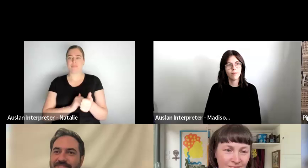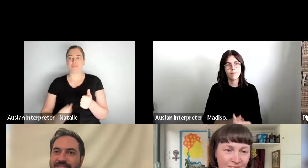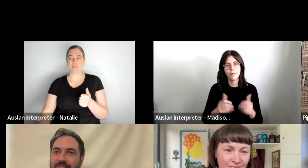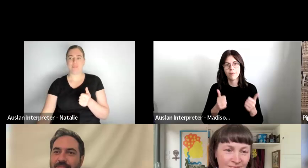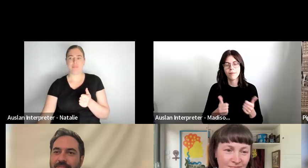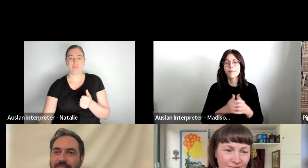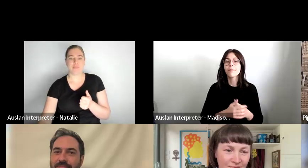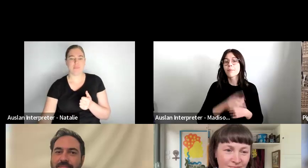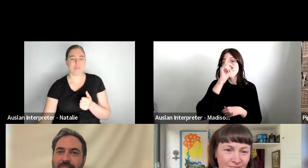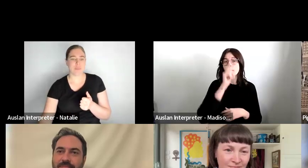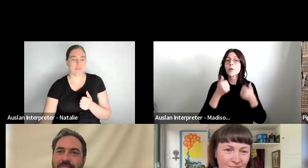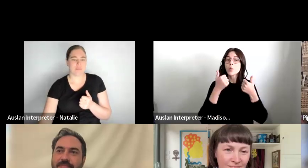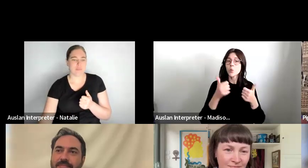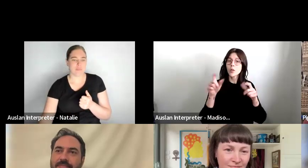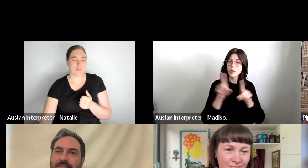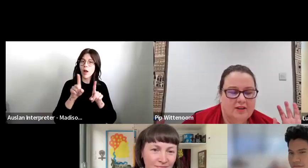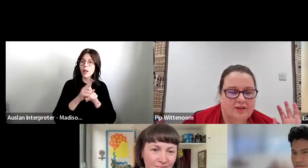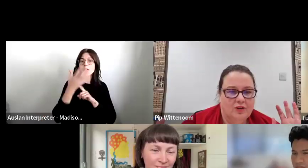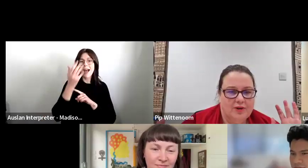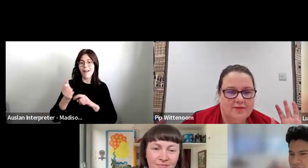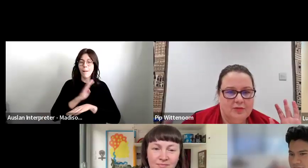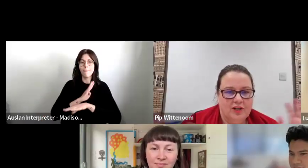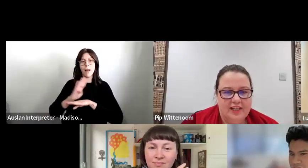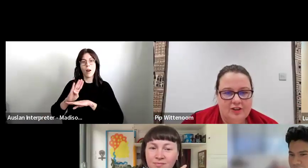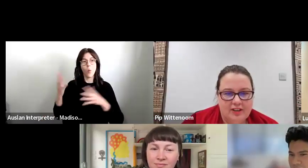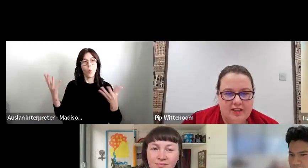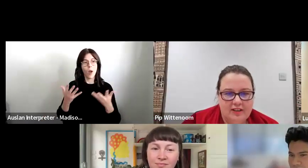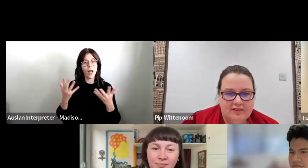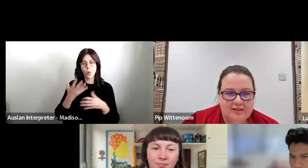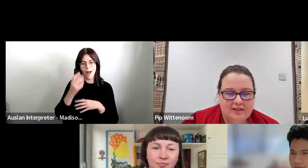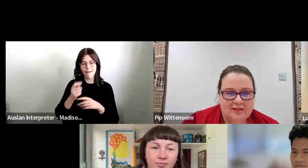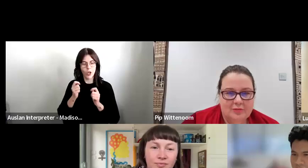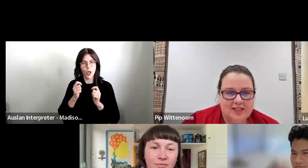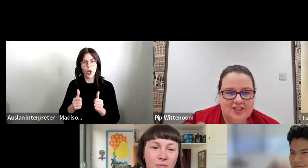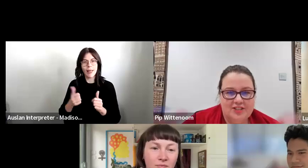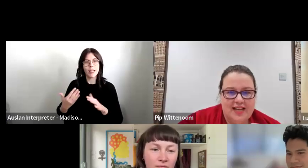as well to have a panel where you have perhaps some earlier career practitioners